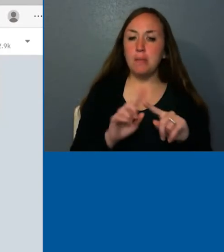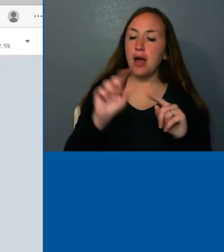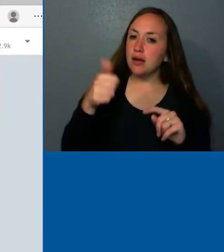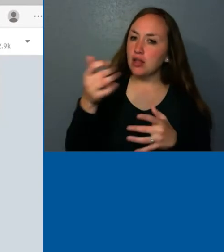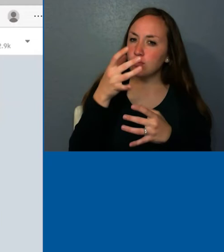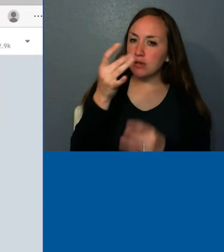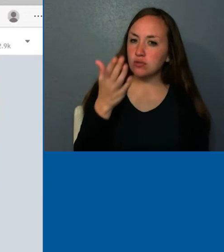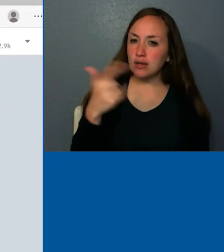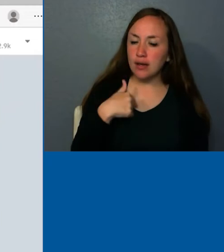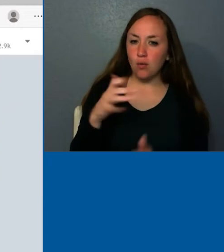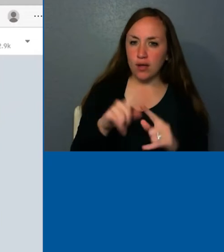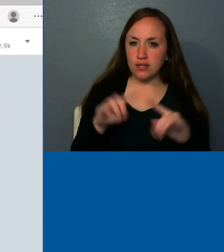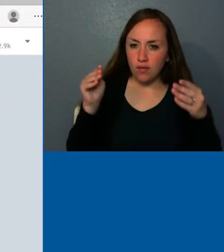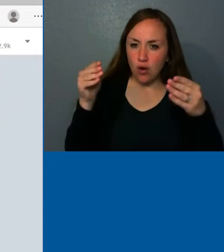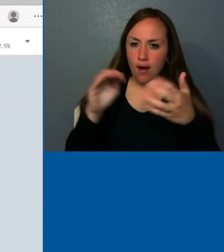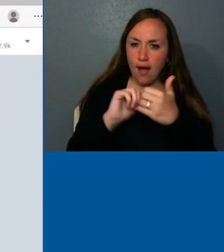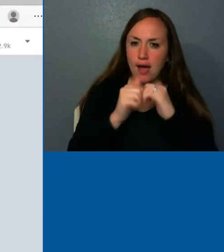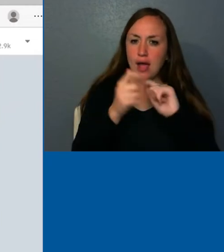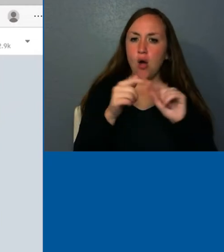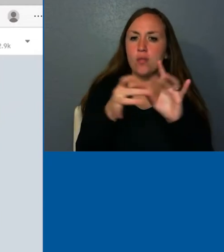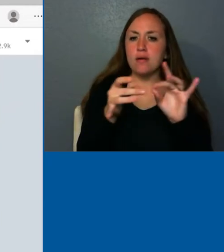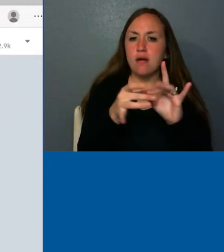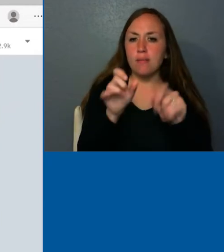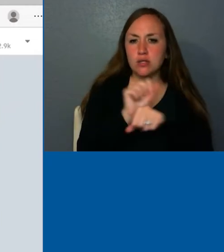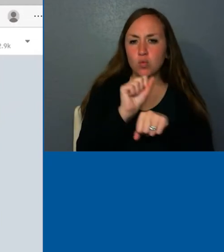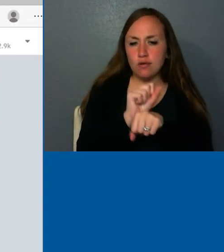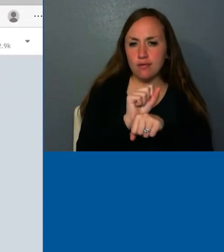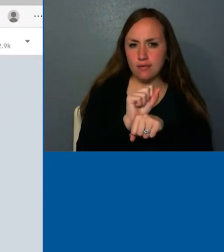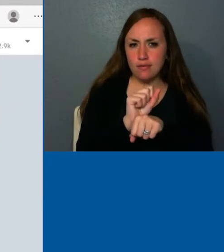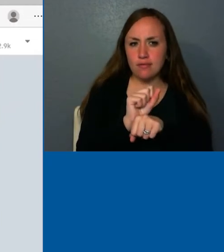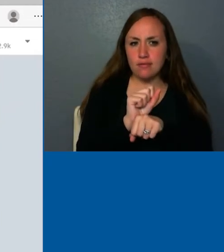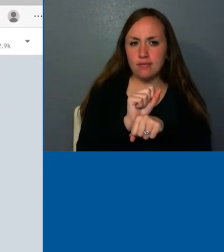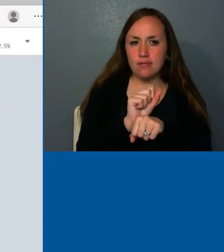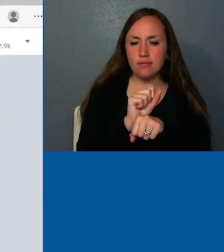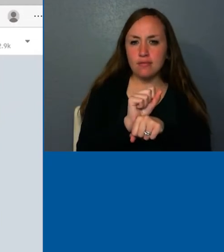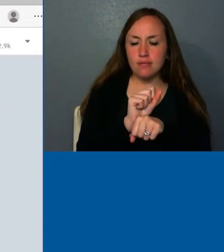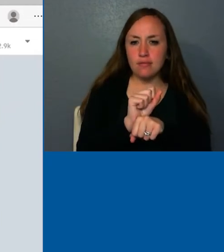that I'd like to focus on is how the comments work. [Reader] Button best, title button note, press to up vote, title button note, press to down vote.